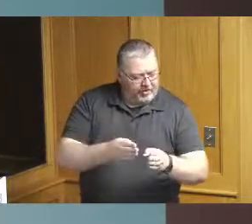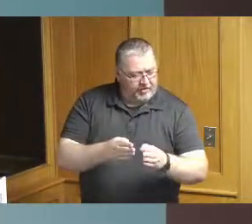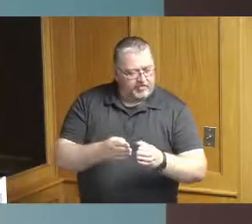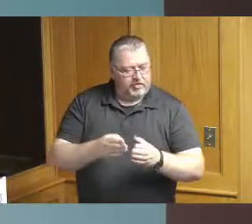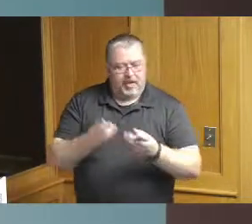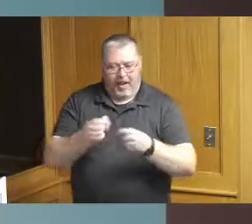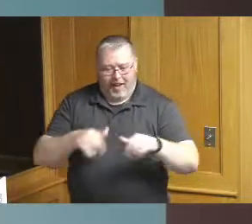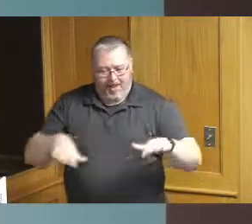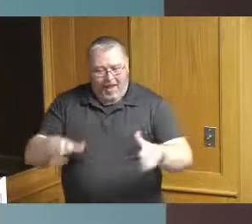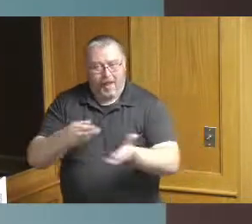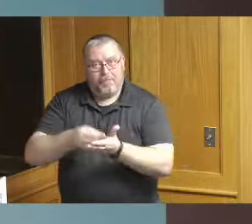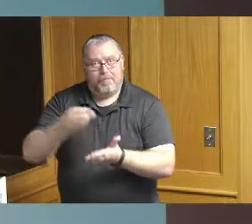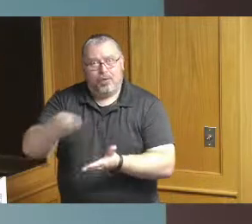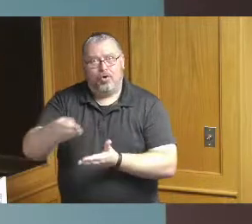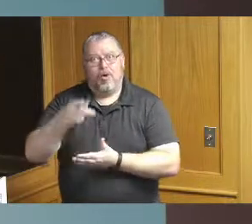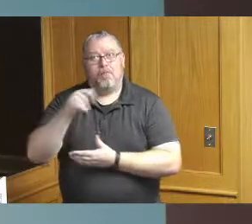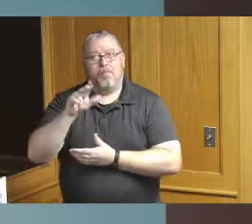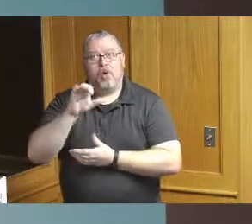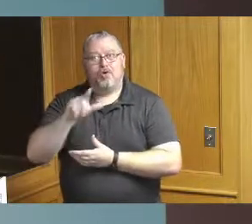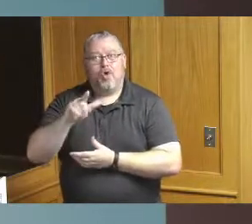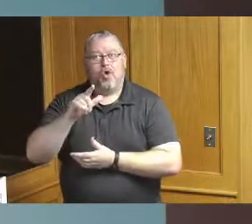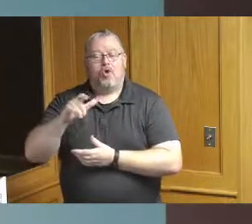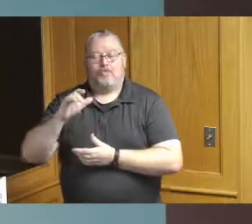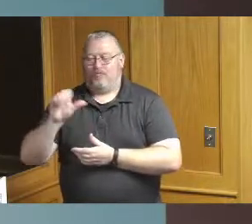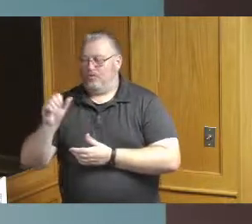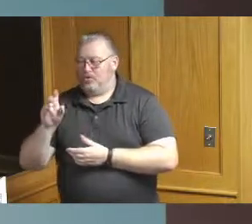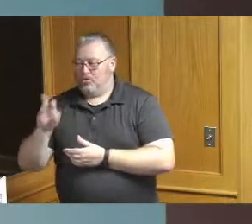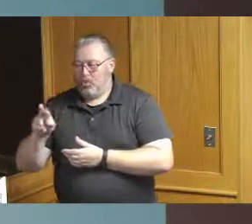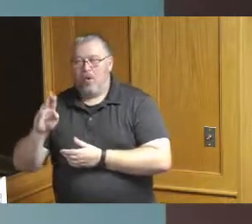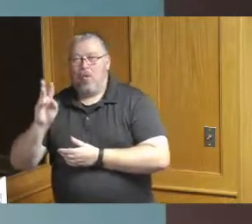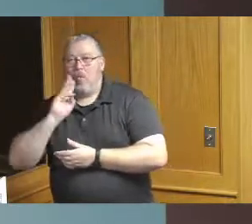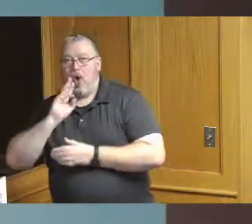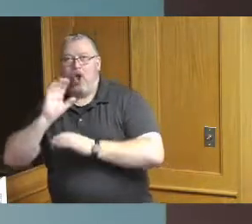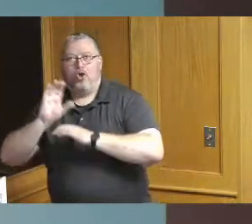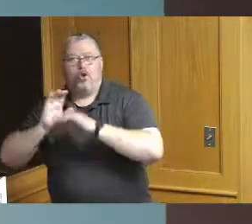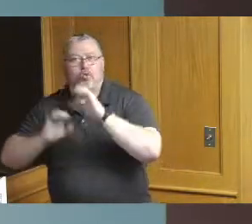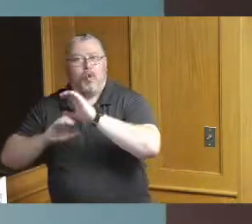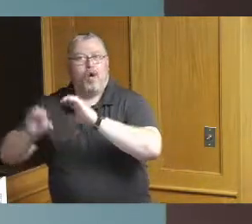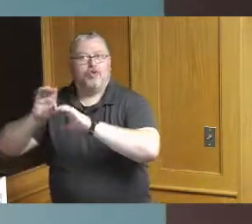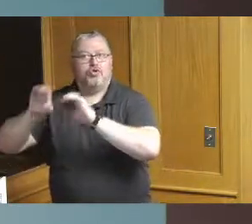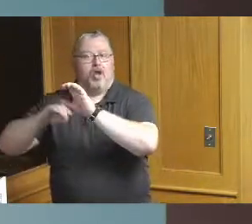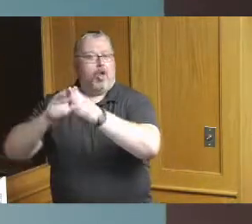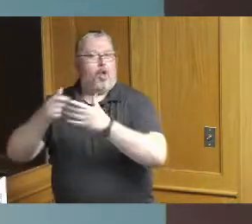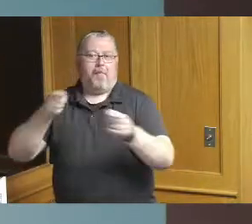infrastructure like silver water all of them are managed within the system and also our